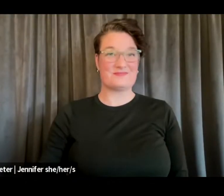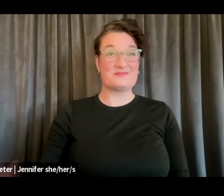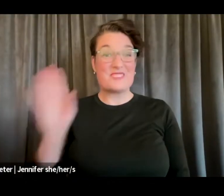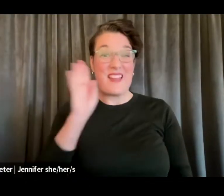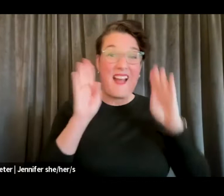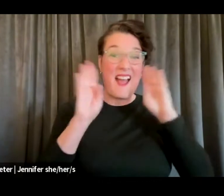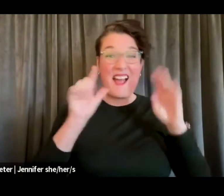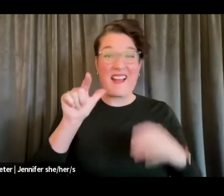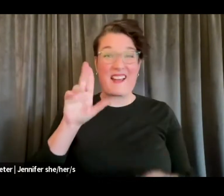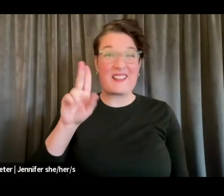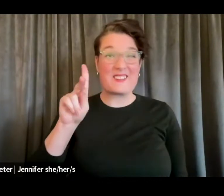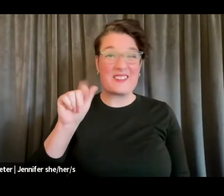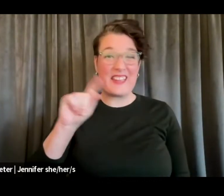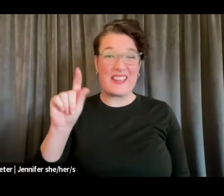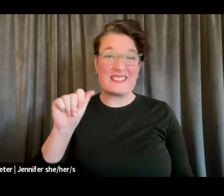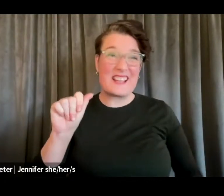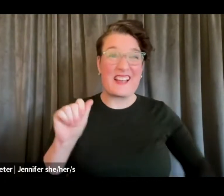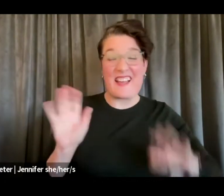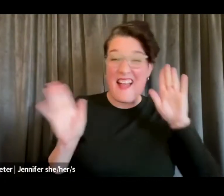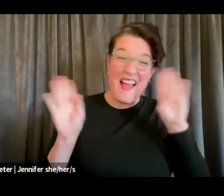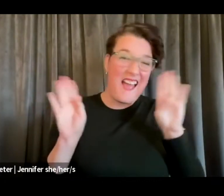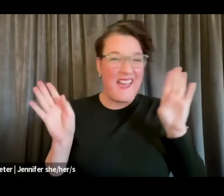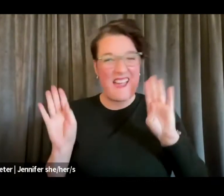hi Lukaza.